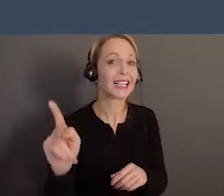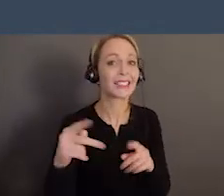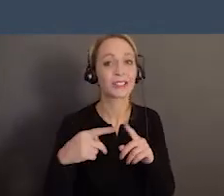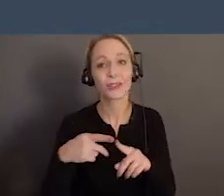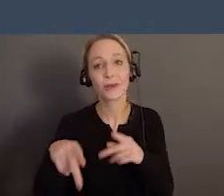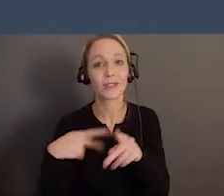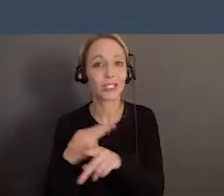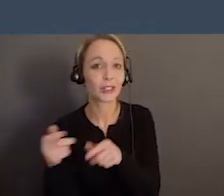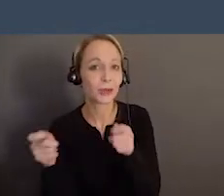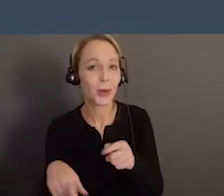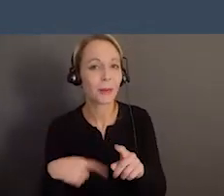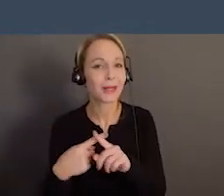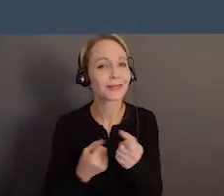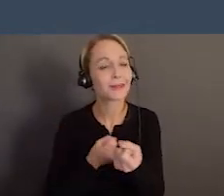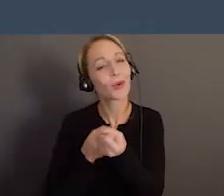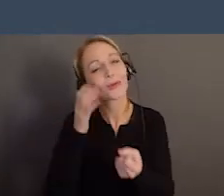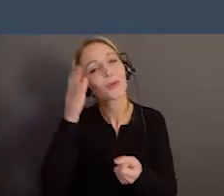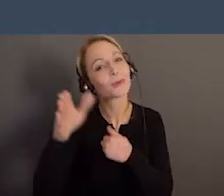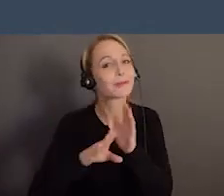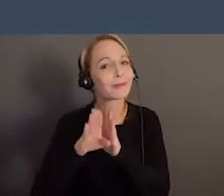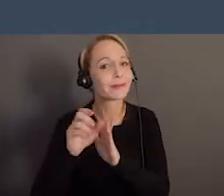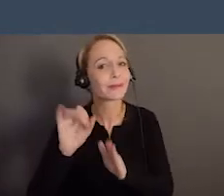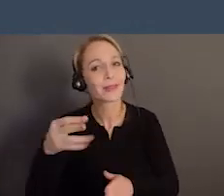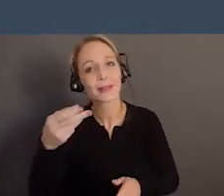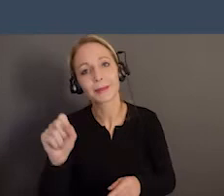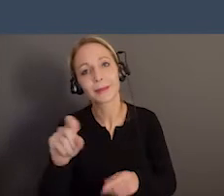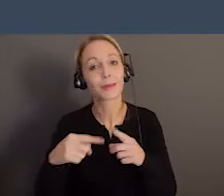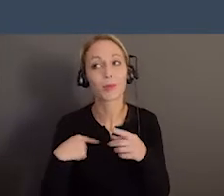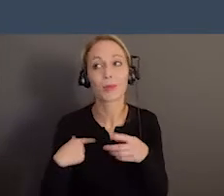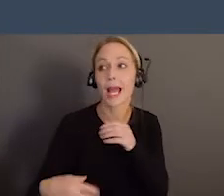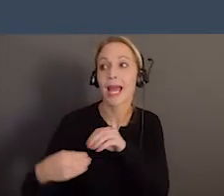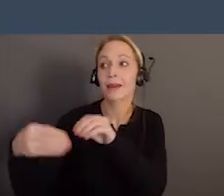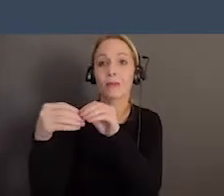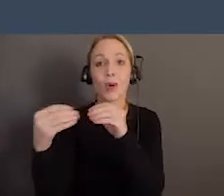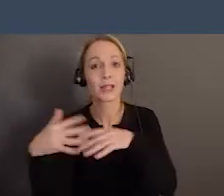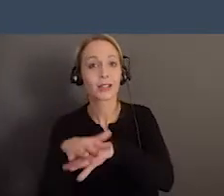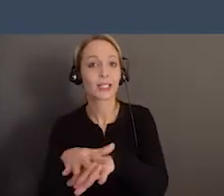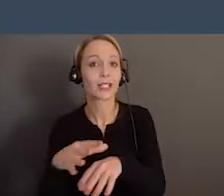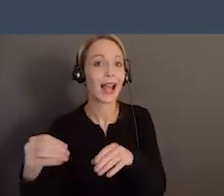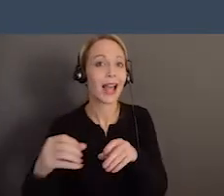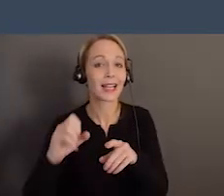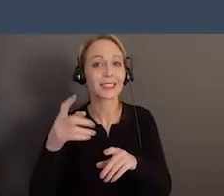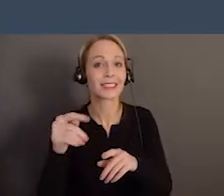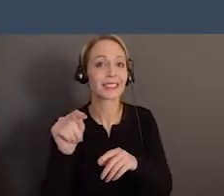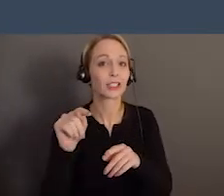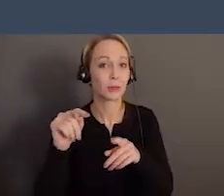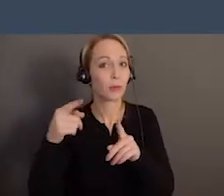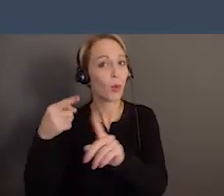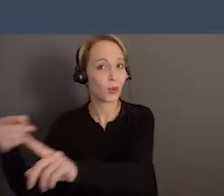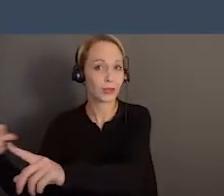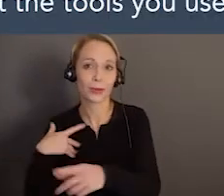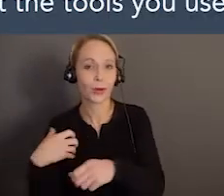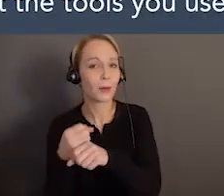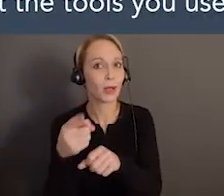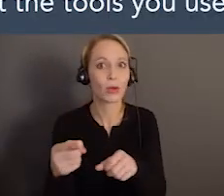THE FUTURE DEVELOPMENT OF HubSpot AS WE ADD MORE INTEGRATE POINTS, WE DON'T WANT TO MAKE YOU LEARN